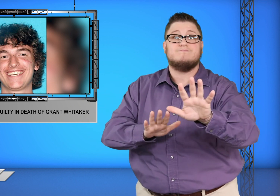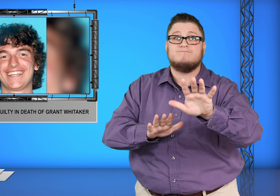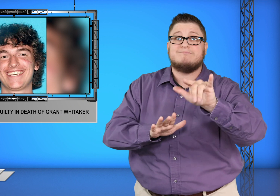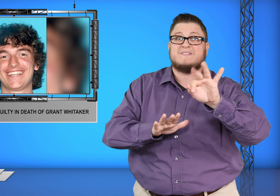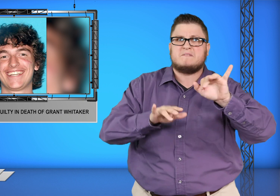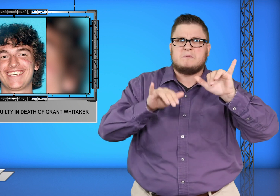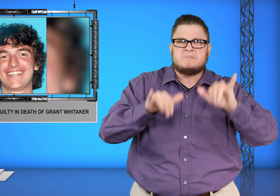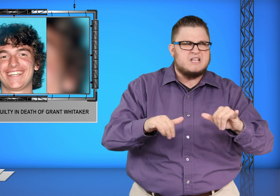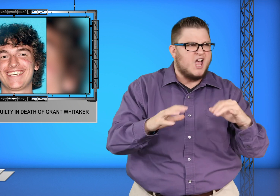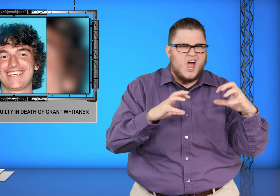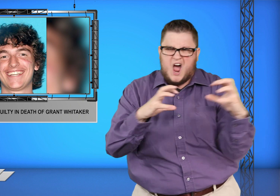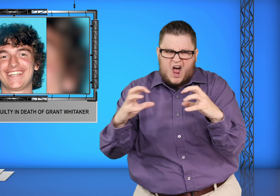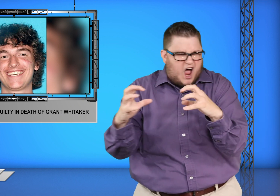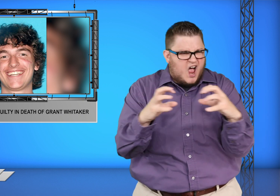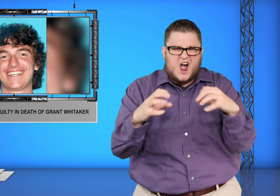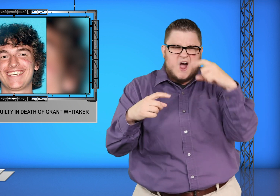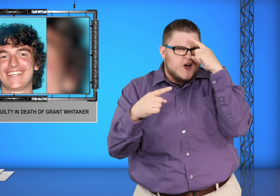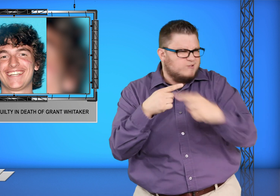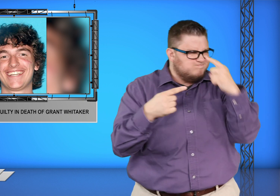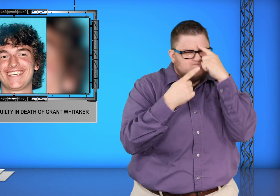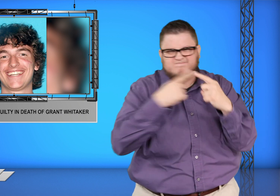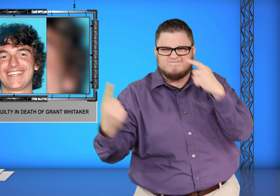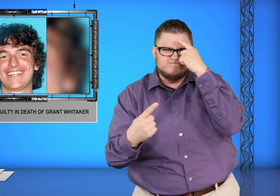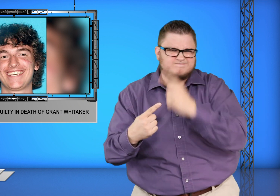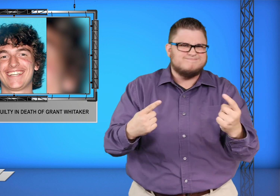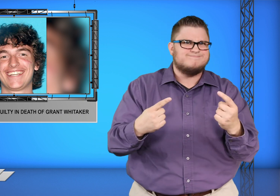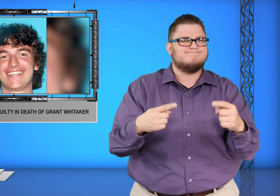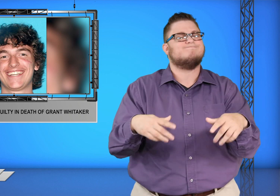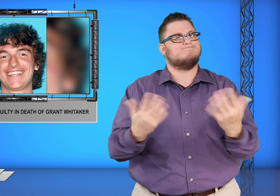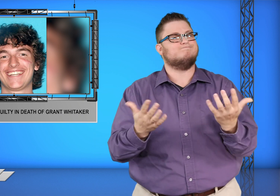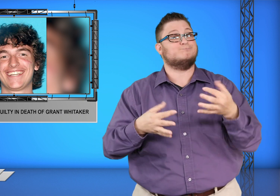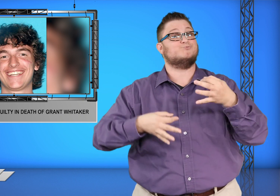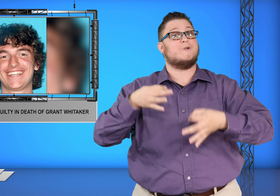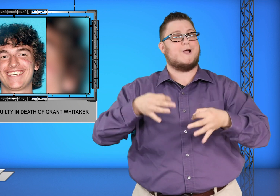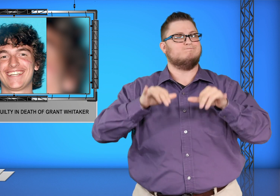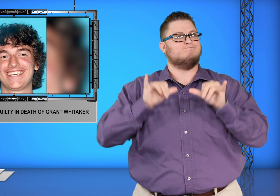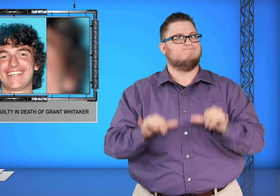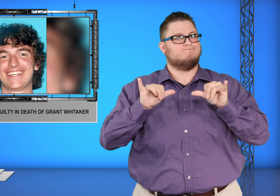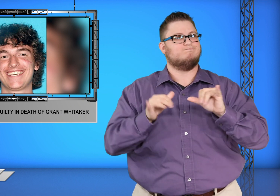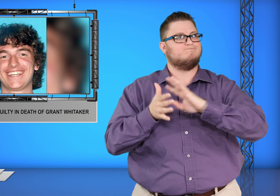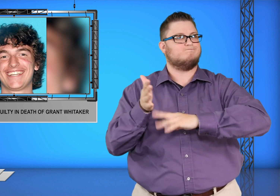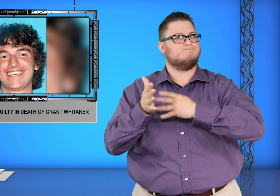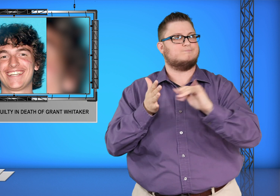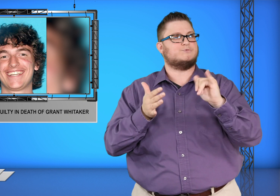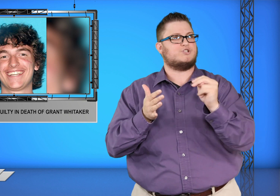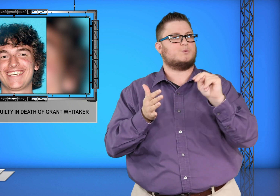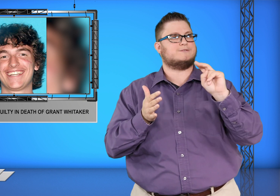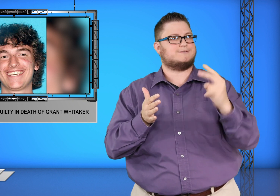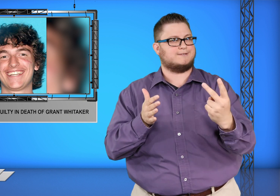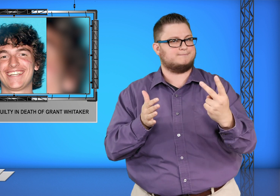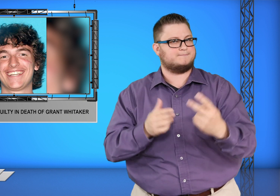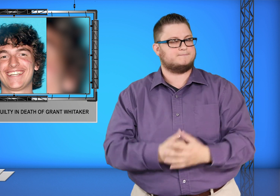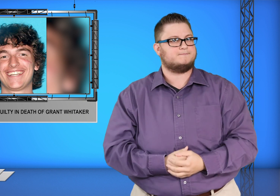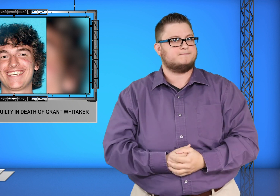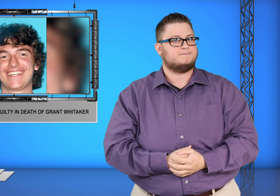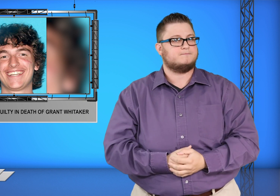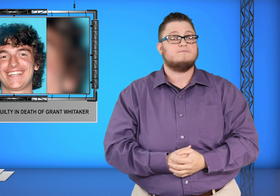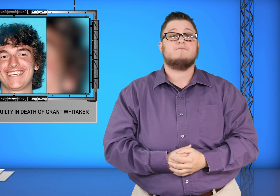If no settlement is reached, the trial will go on as scheduled.